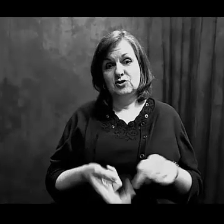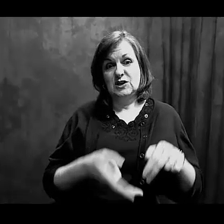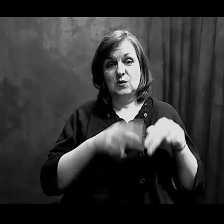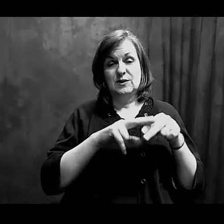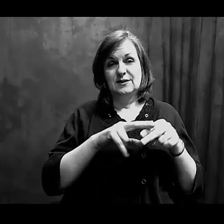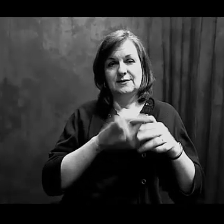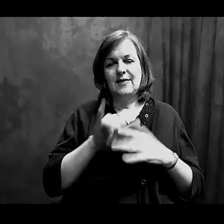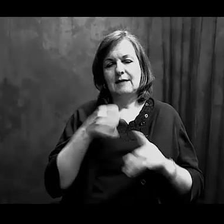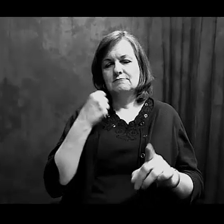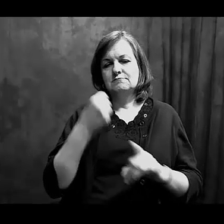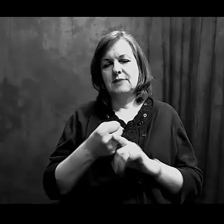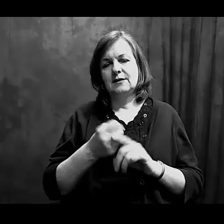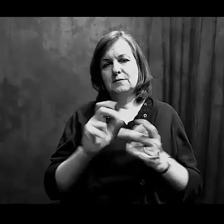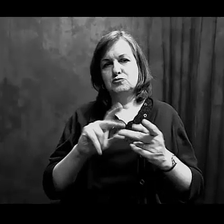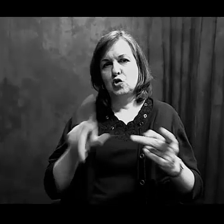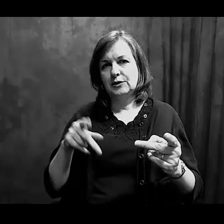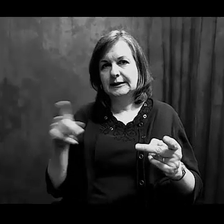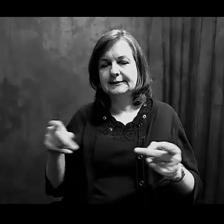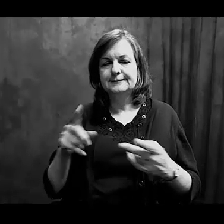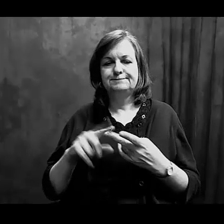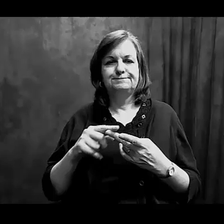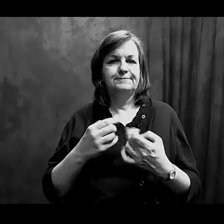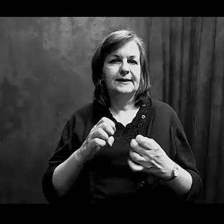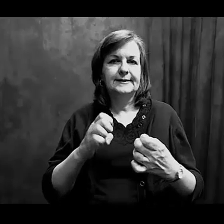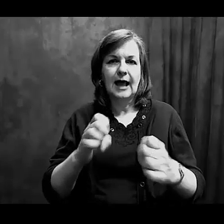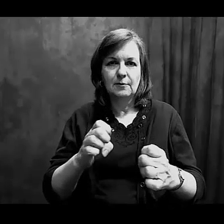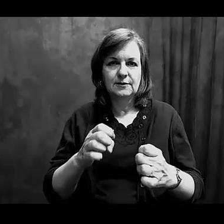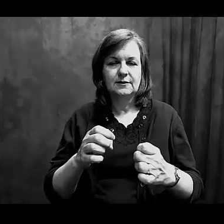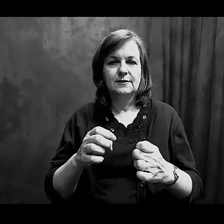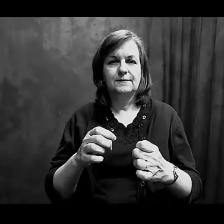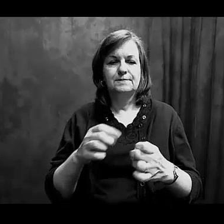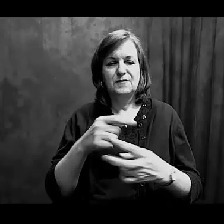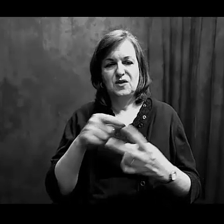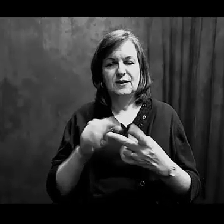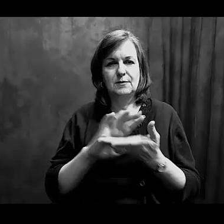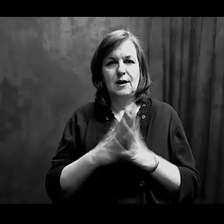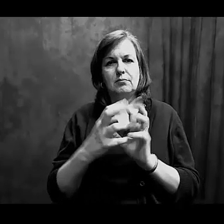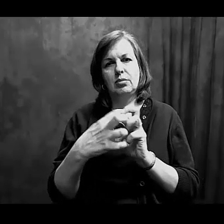will affect proteins enzymes and so on